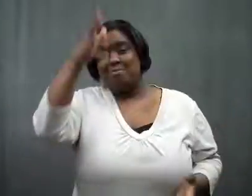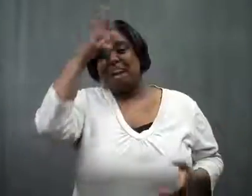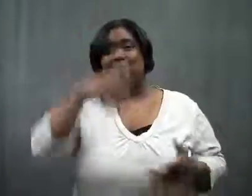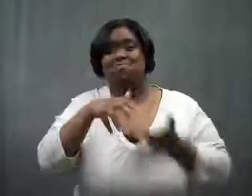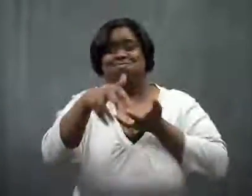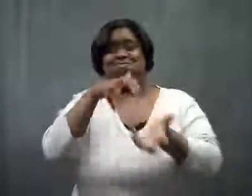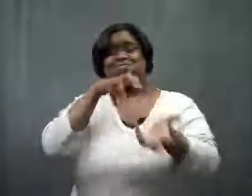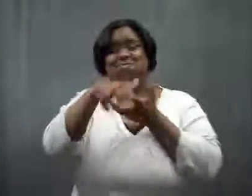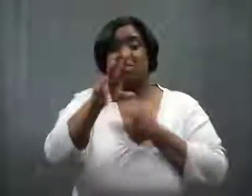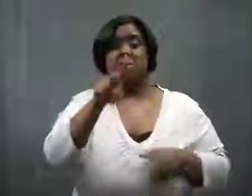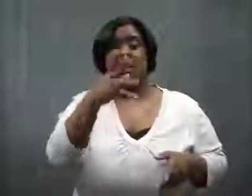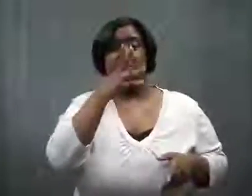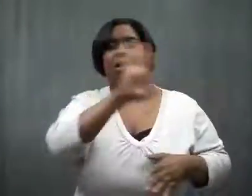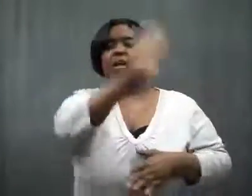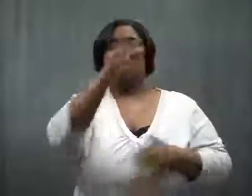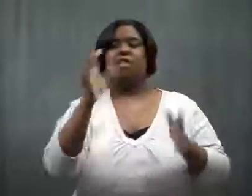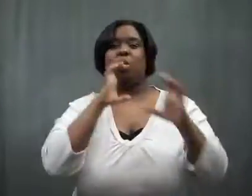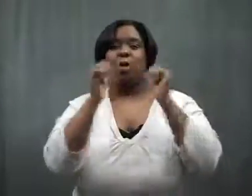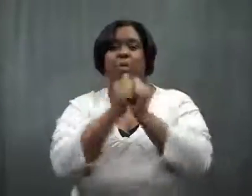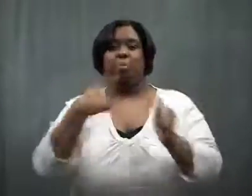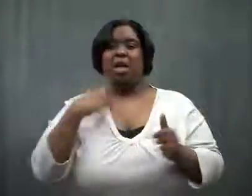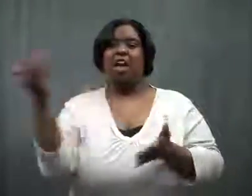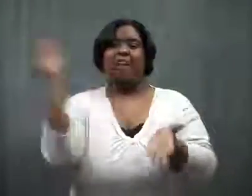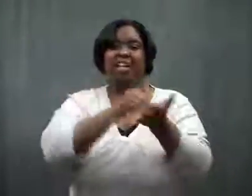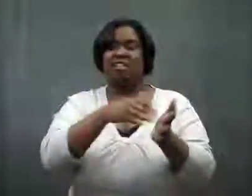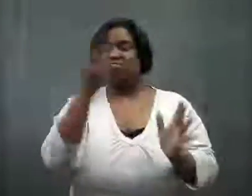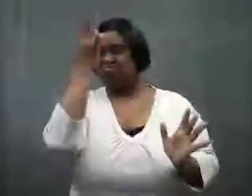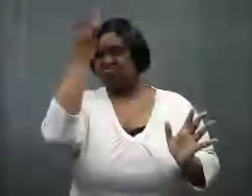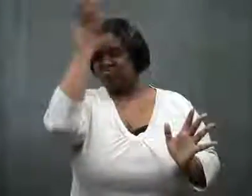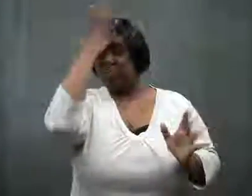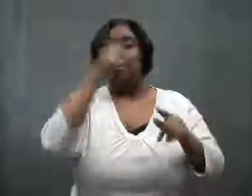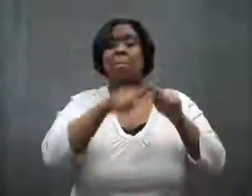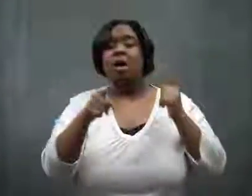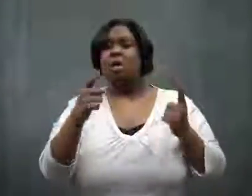My father laughed. My step mother learned her lesson and never tried that again.